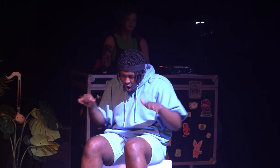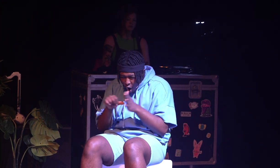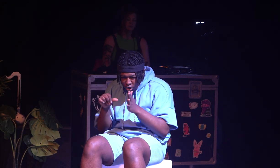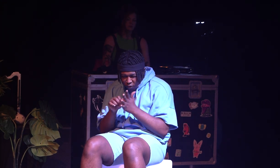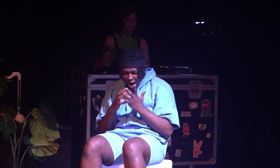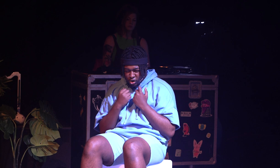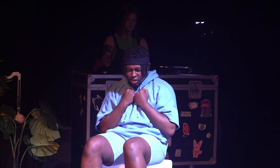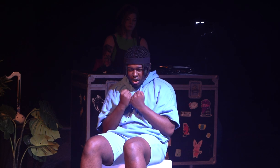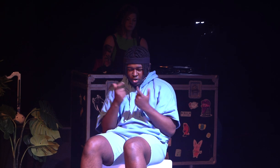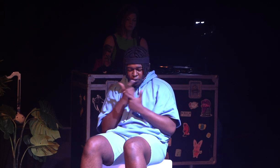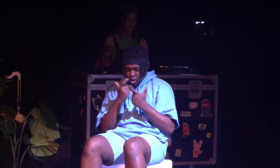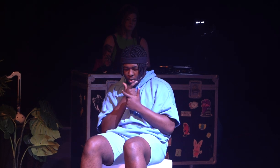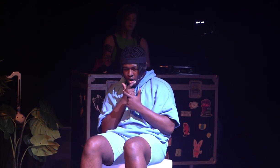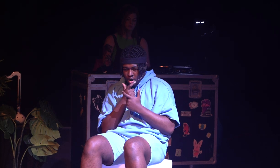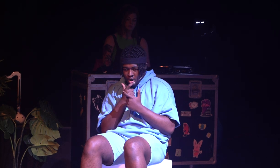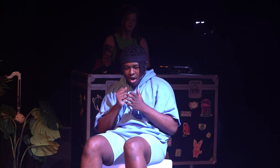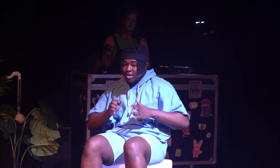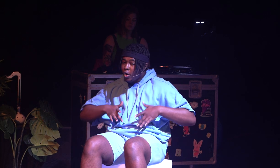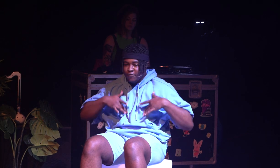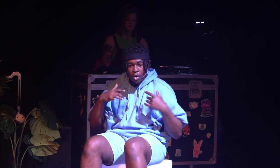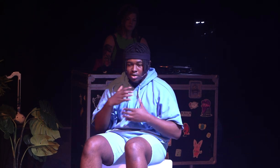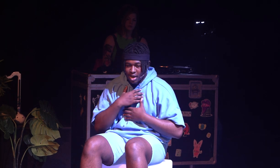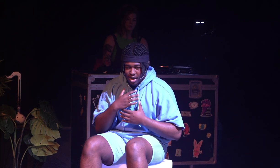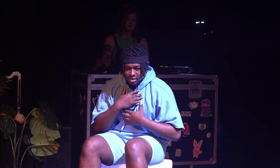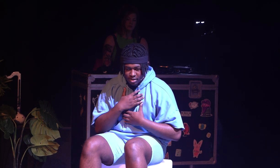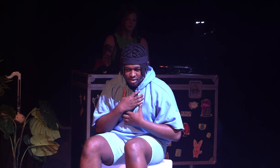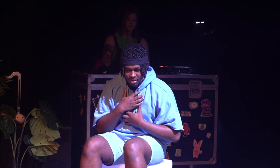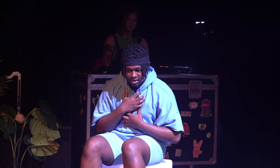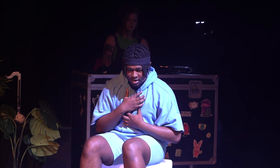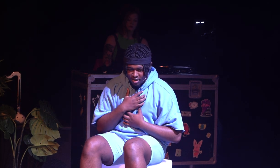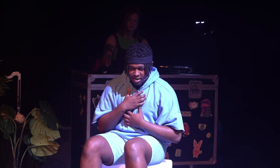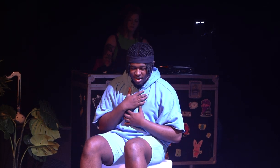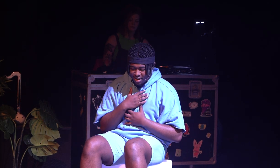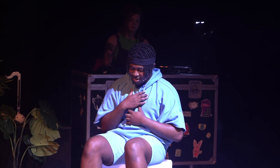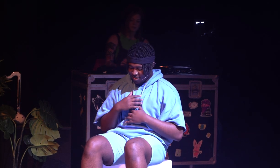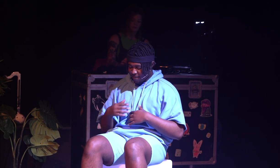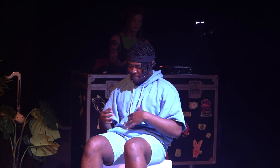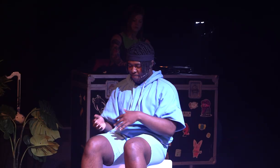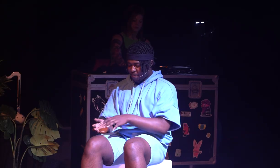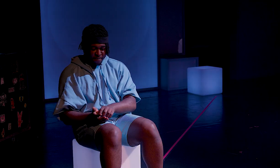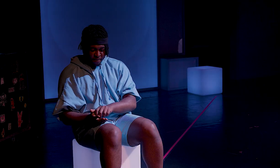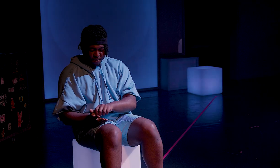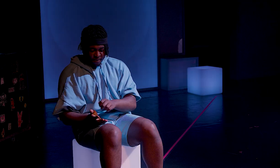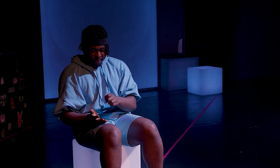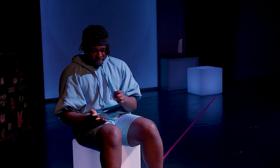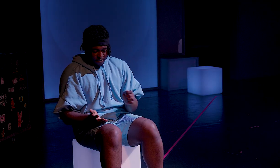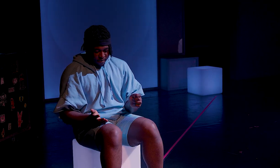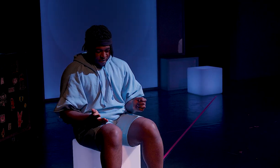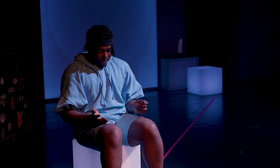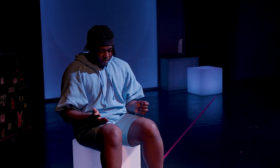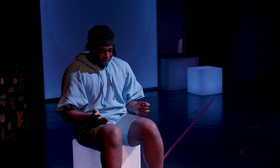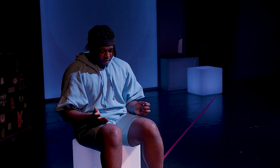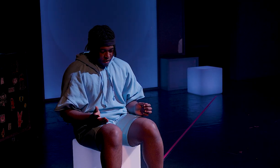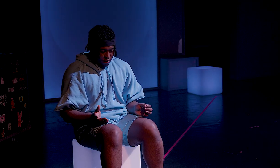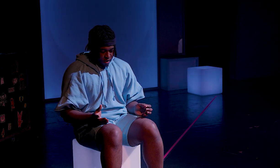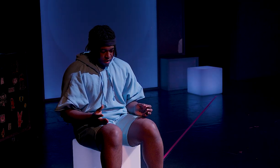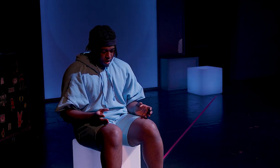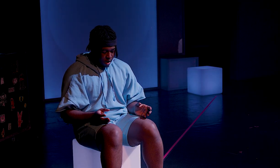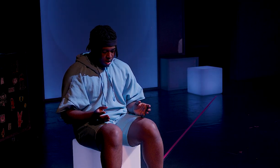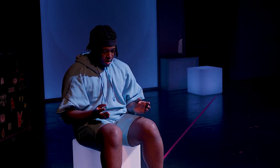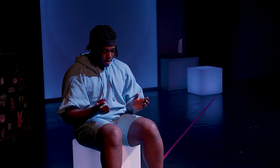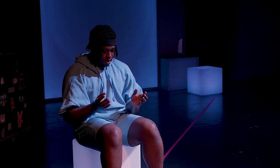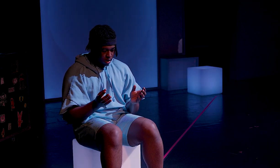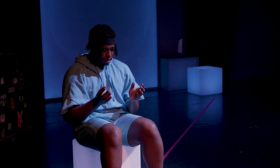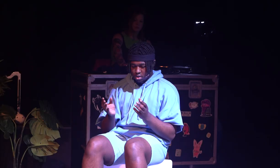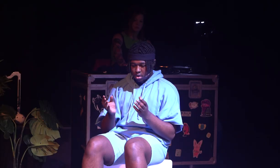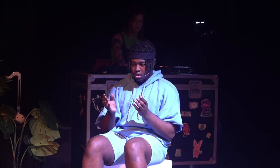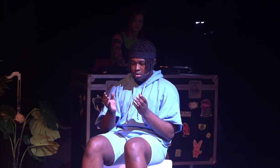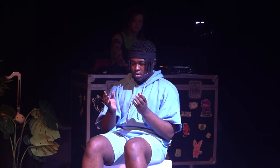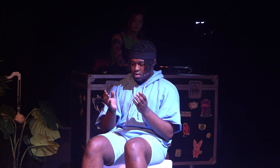it's hard to find your sense of humor and not feel scared.